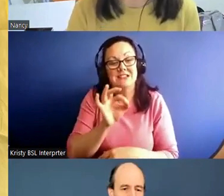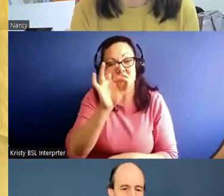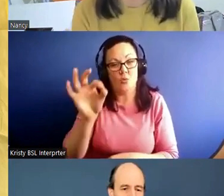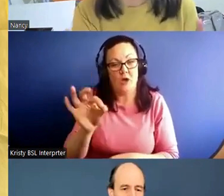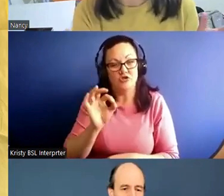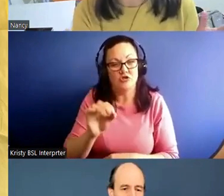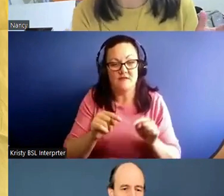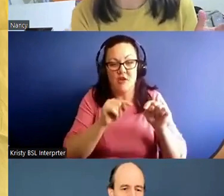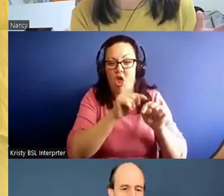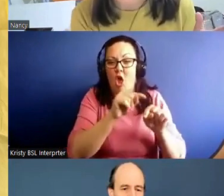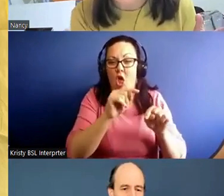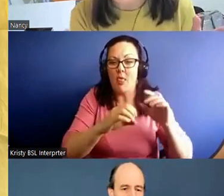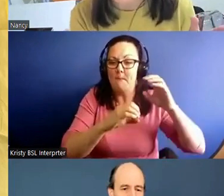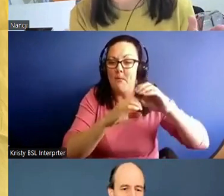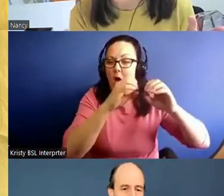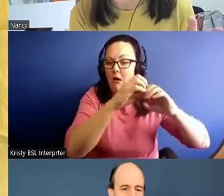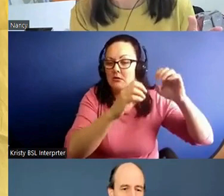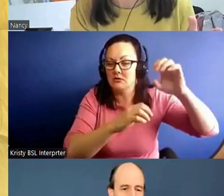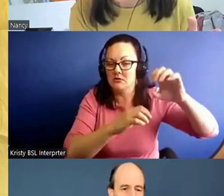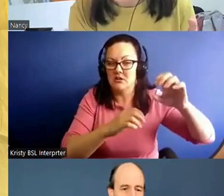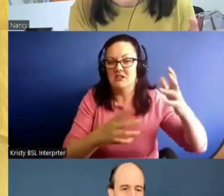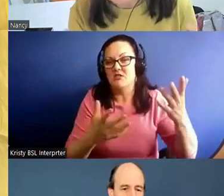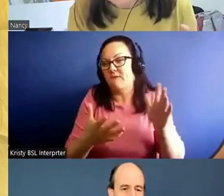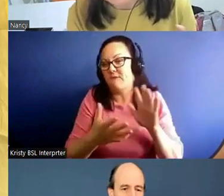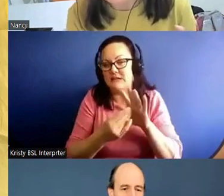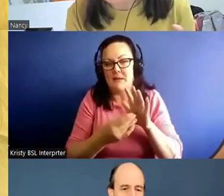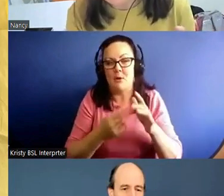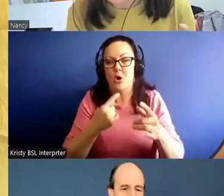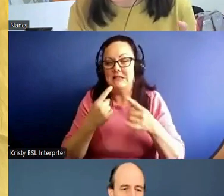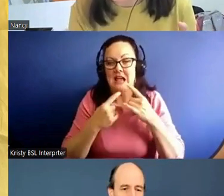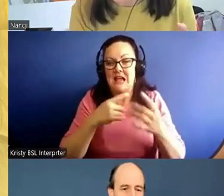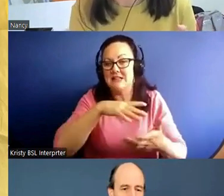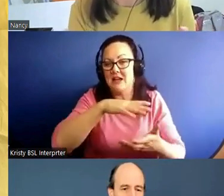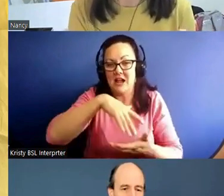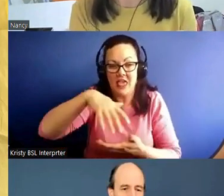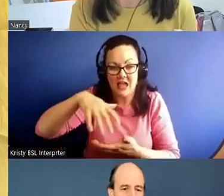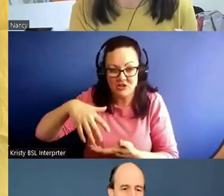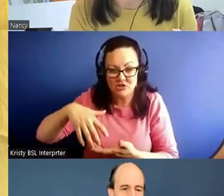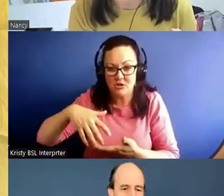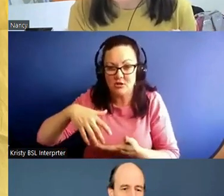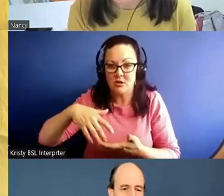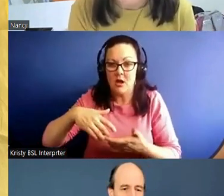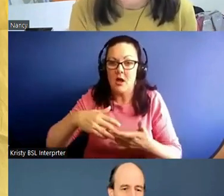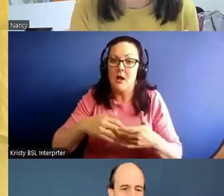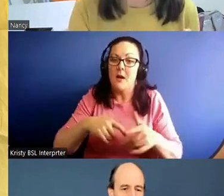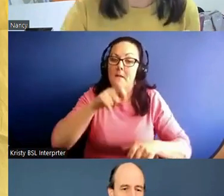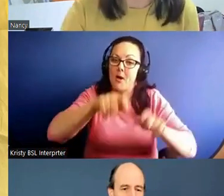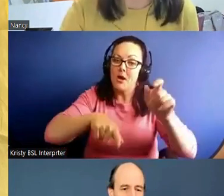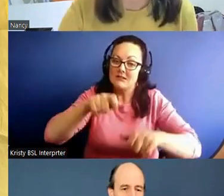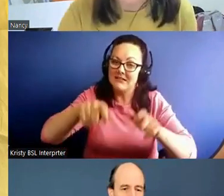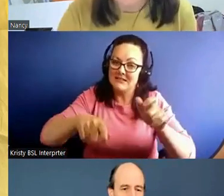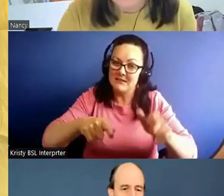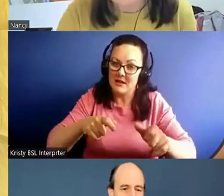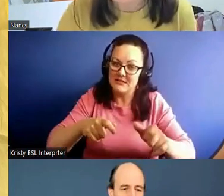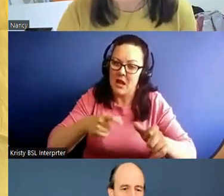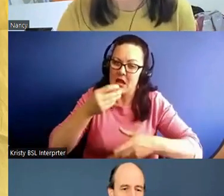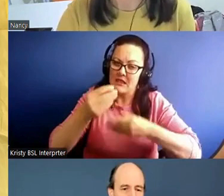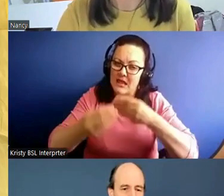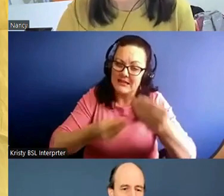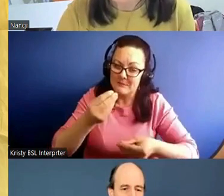let's say for data collection our participants are brought into the reason why they are collecting data.